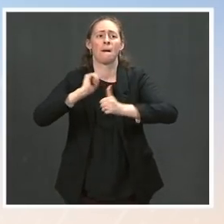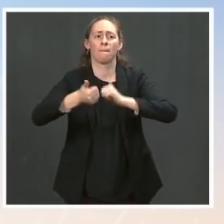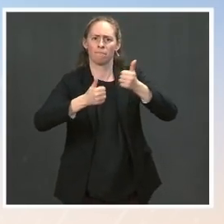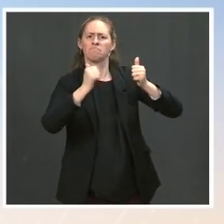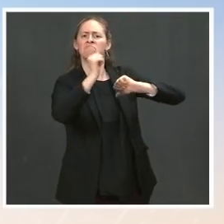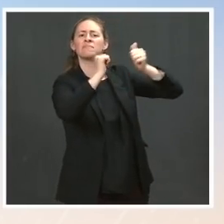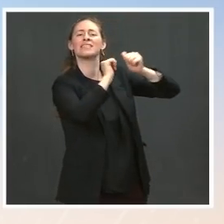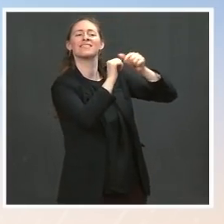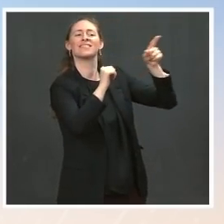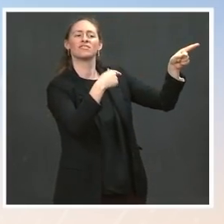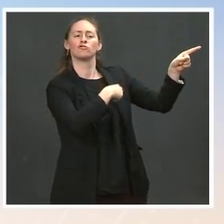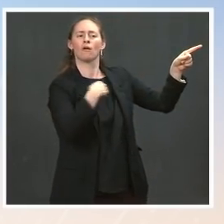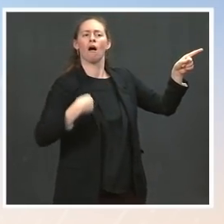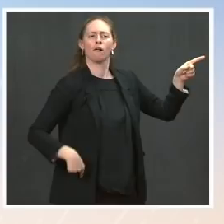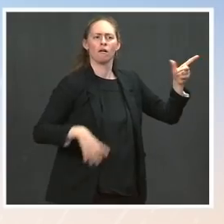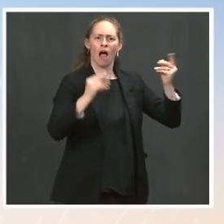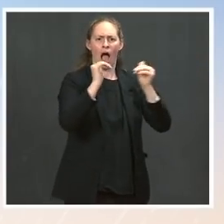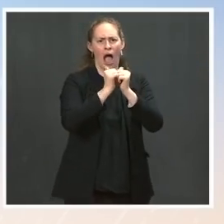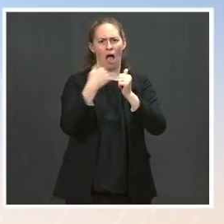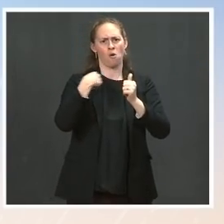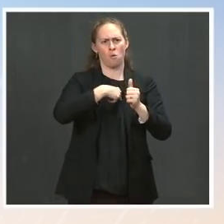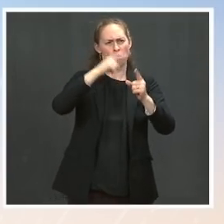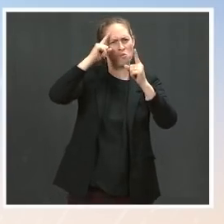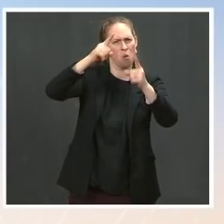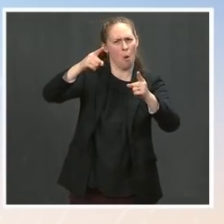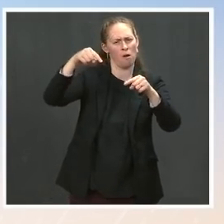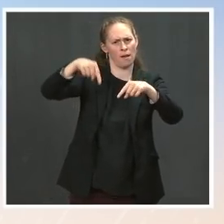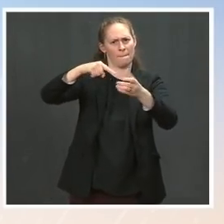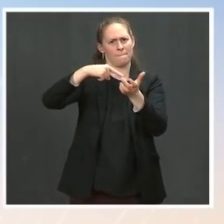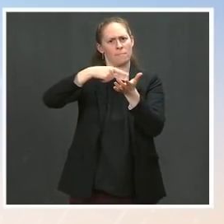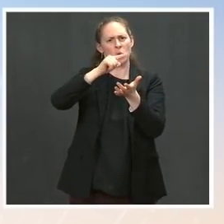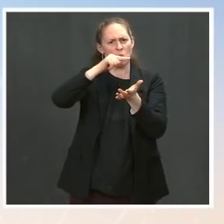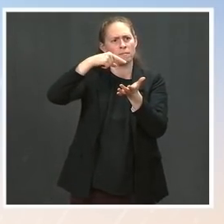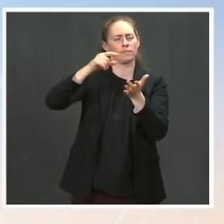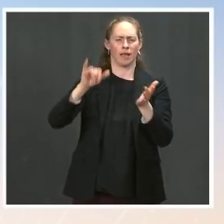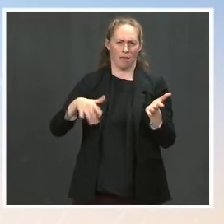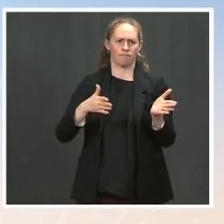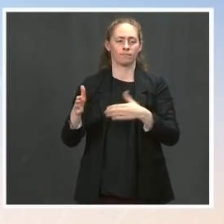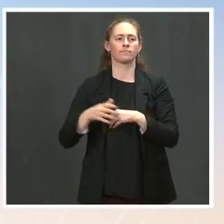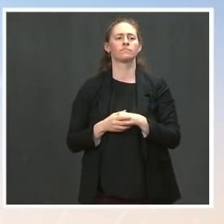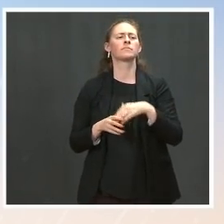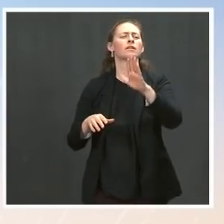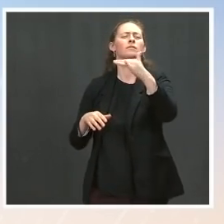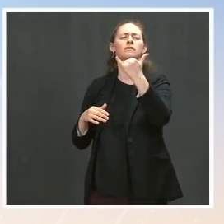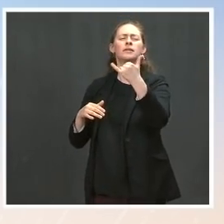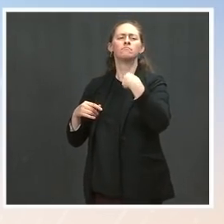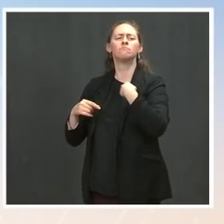We're happy to have a discussion about that. The Press: And then, two more, quickly. There appears to be a large deployment of Russian land